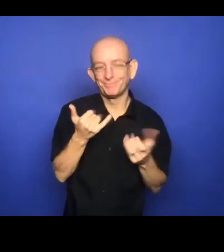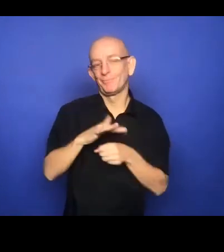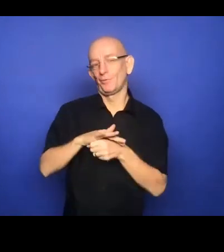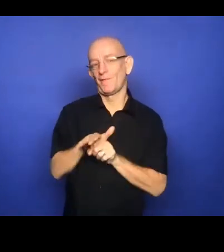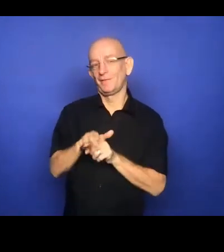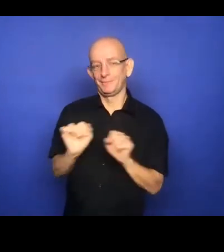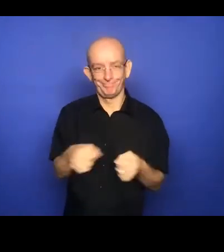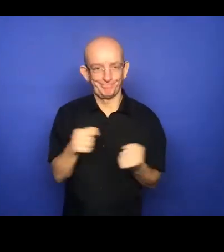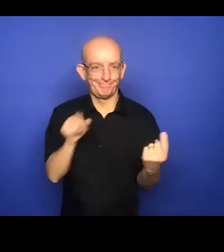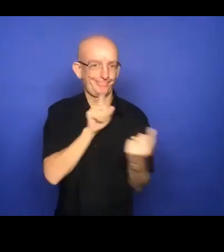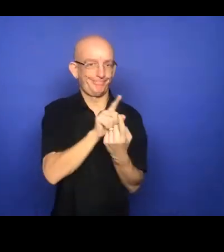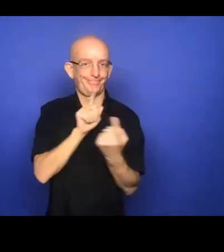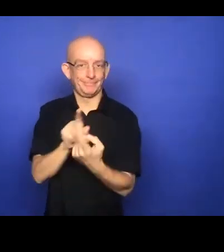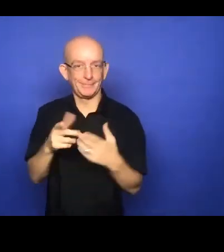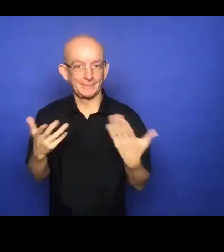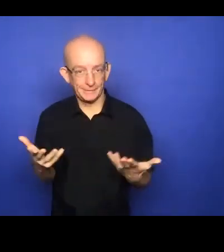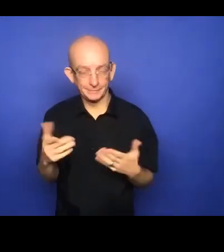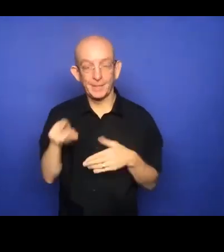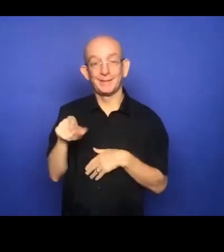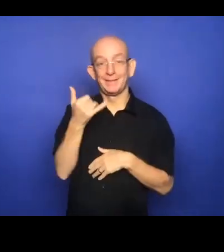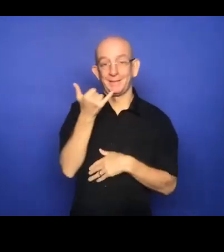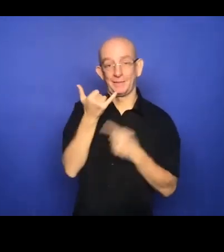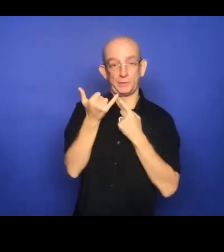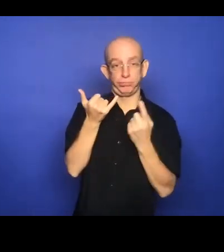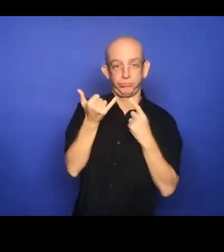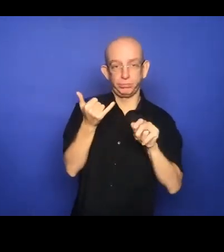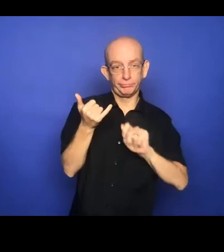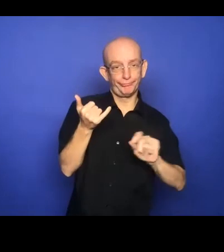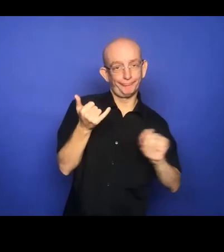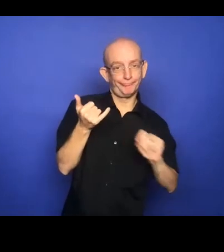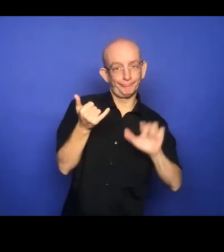Interviews were conducted by proxy in cases where the respondent was not